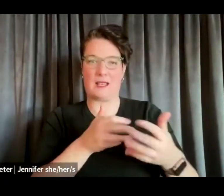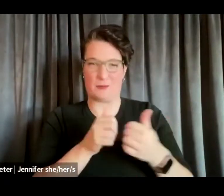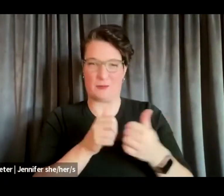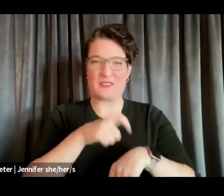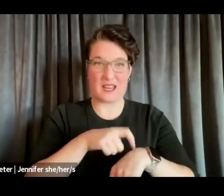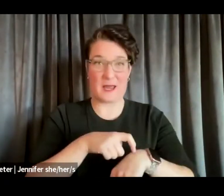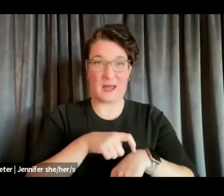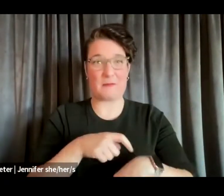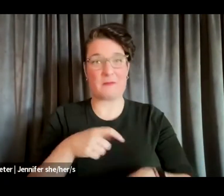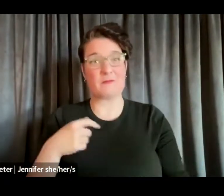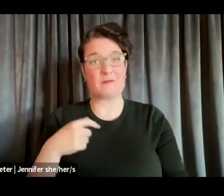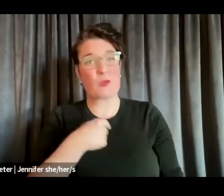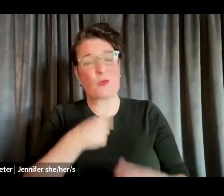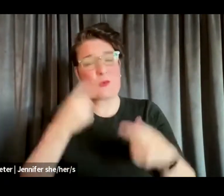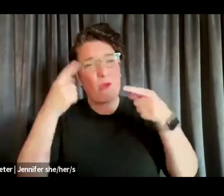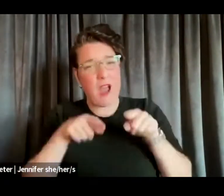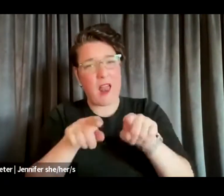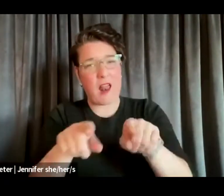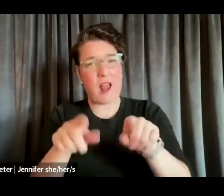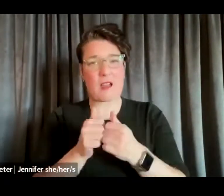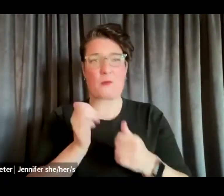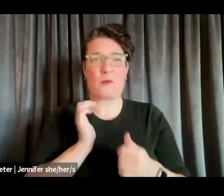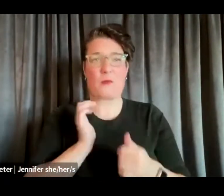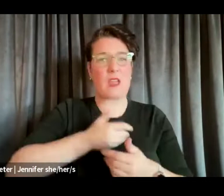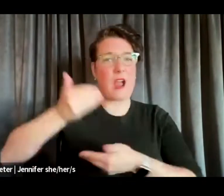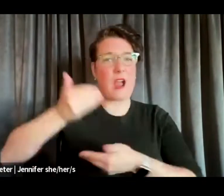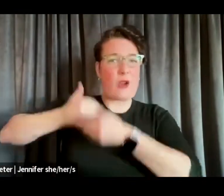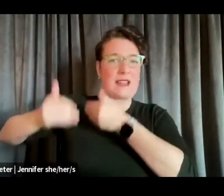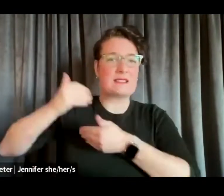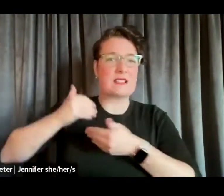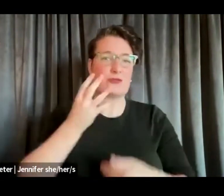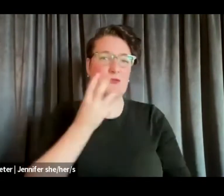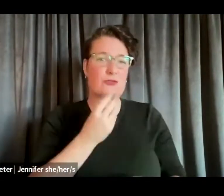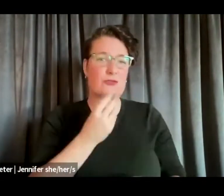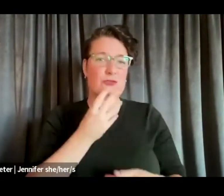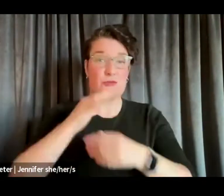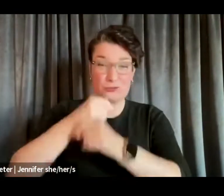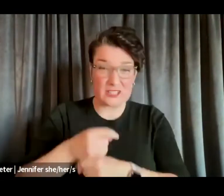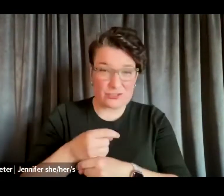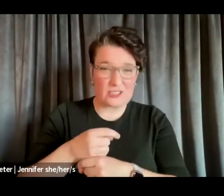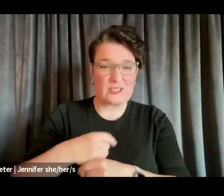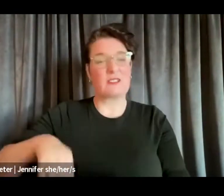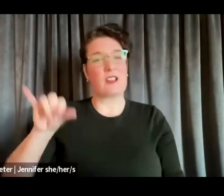Where we're aligning with our ancestral Jewish traditions and also honoring